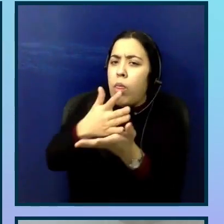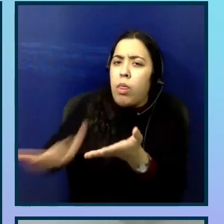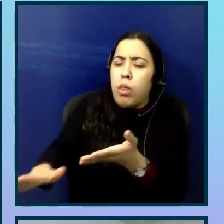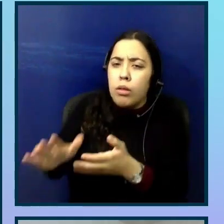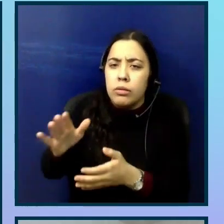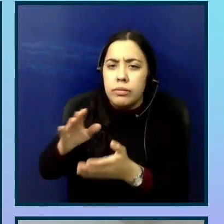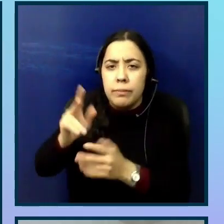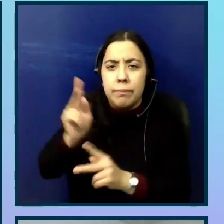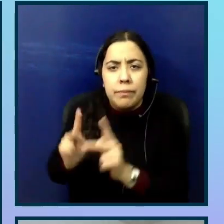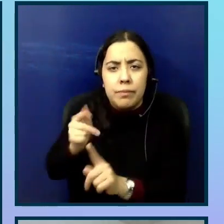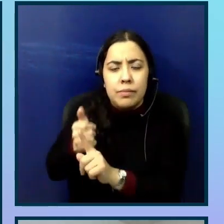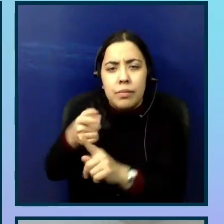Next slide.